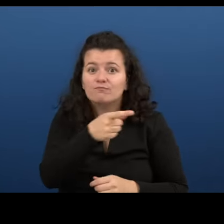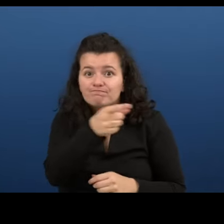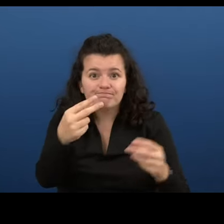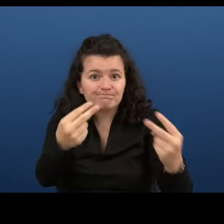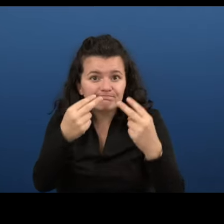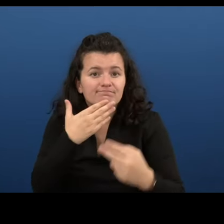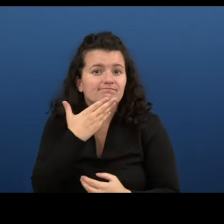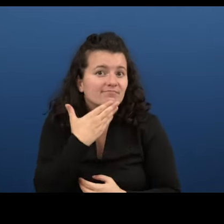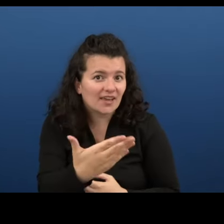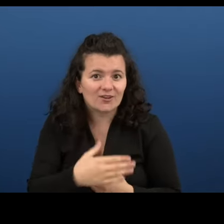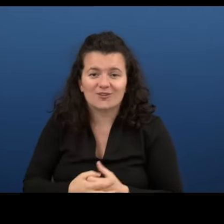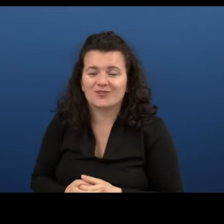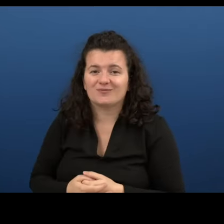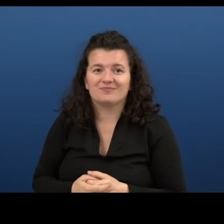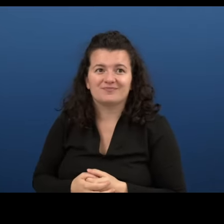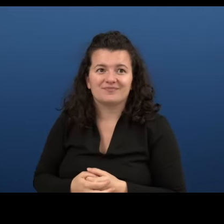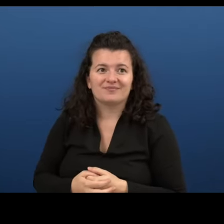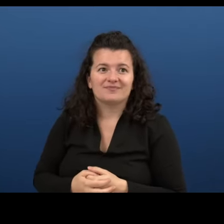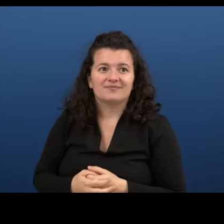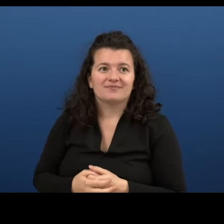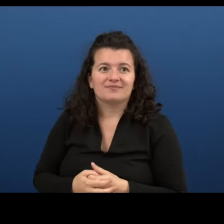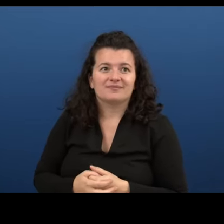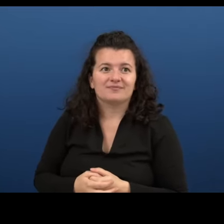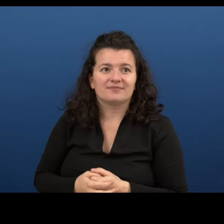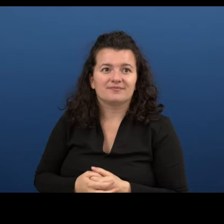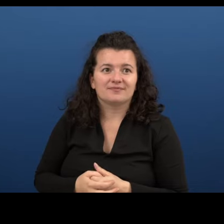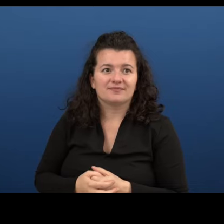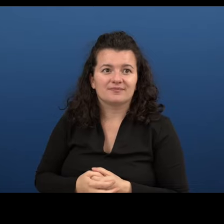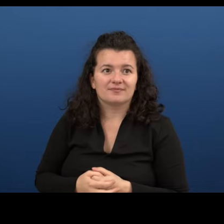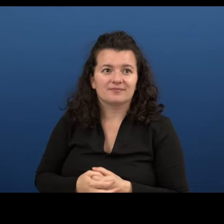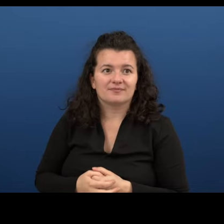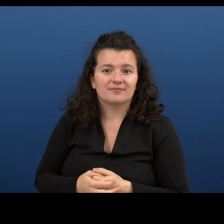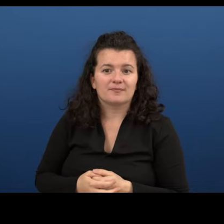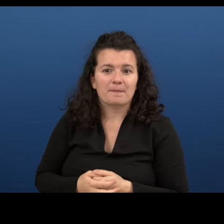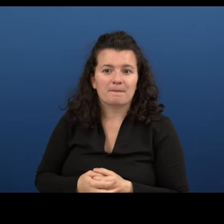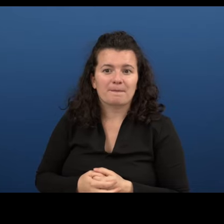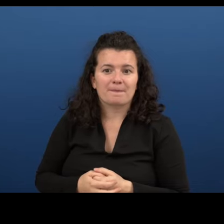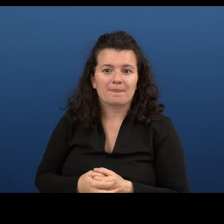today, and I encourage 14:41:14 you to go forward, meet people where